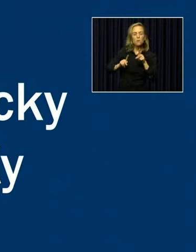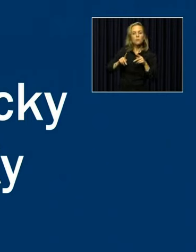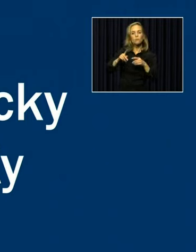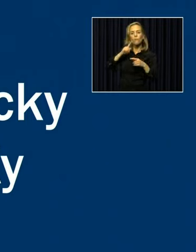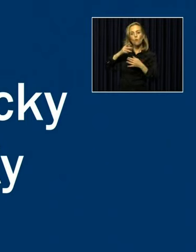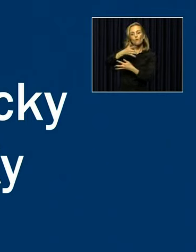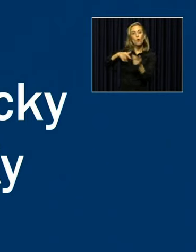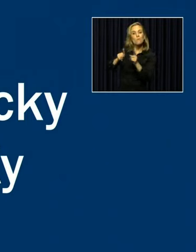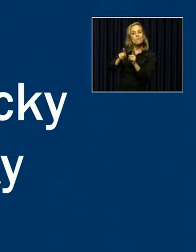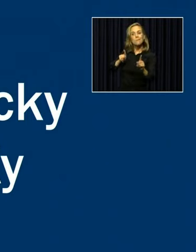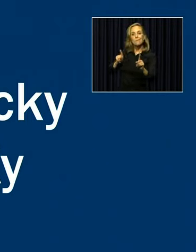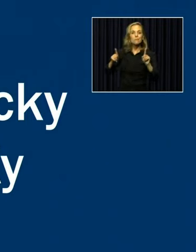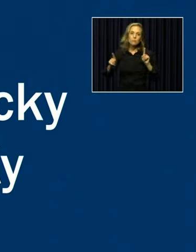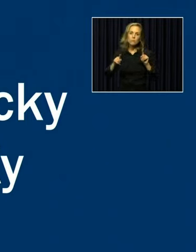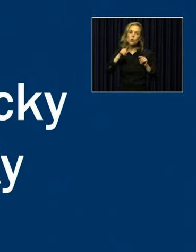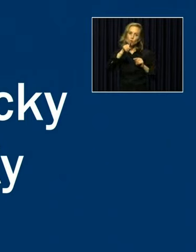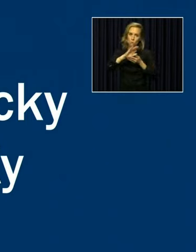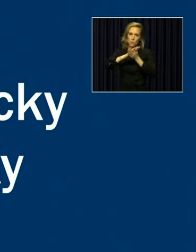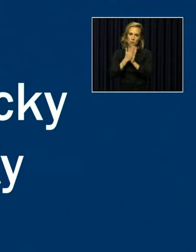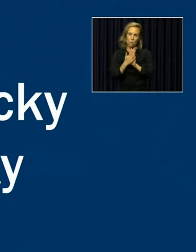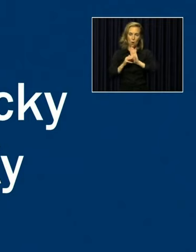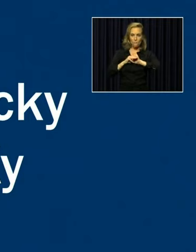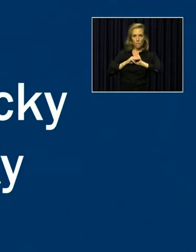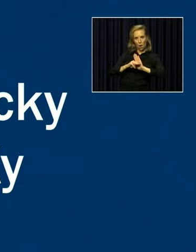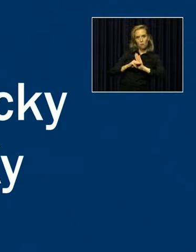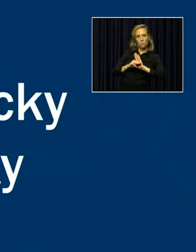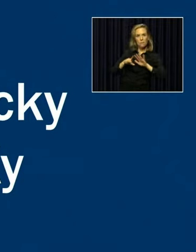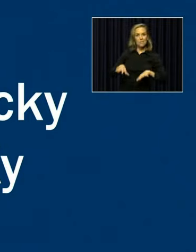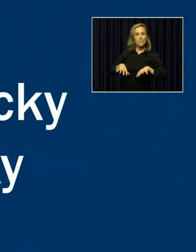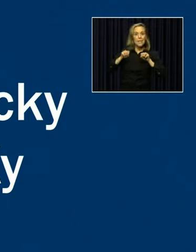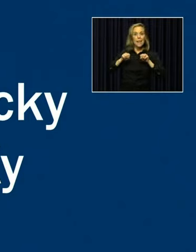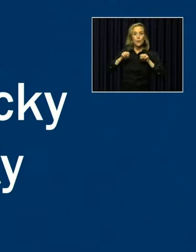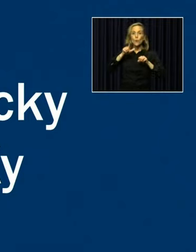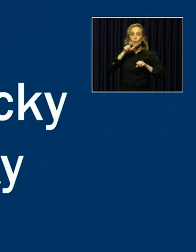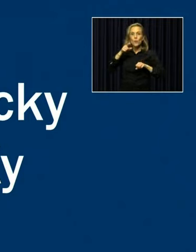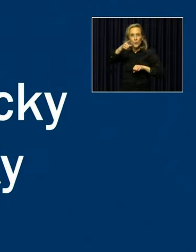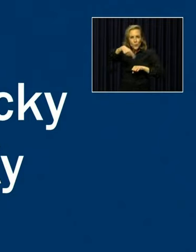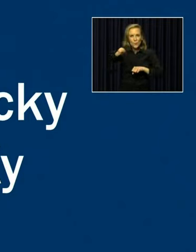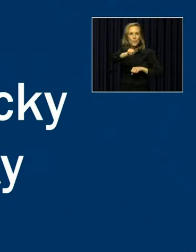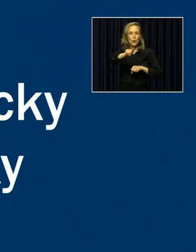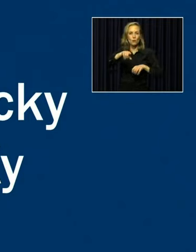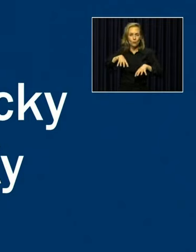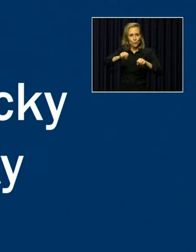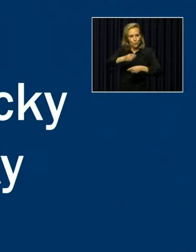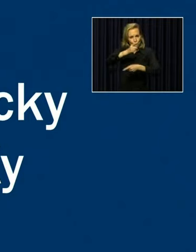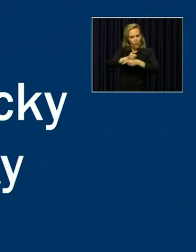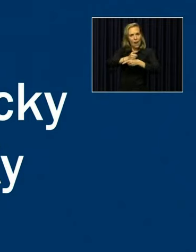PICTURE REALLY BRINGS IT OUT, IS TO STAY AT HOME, IS TO NOT GO TO